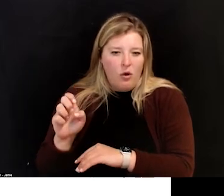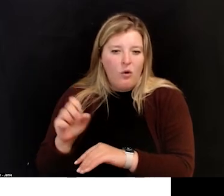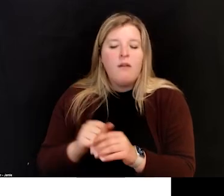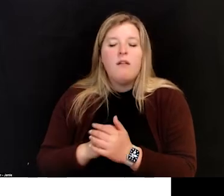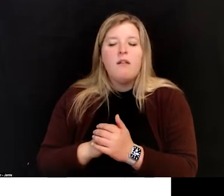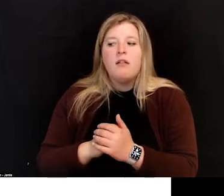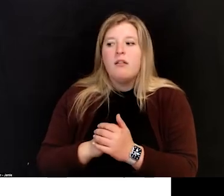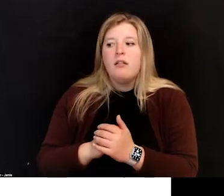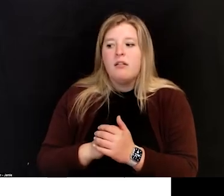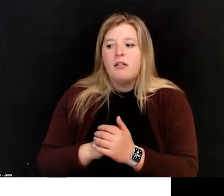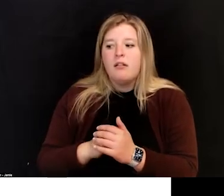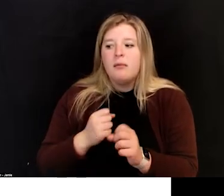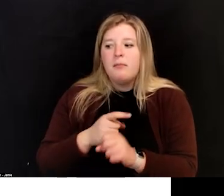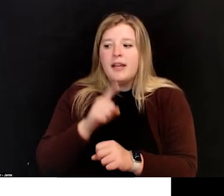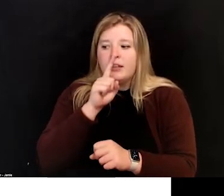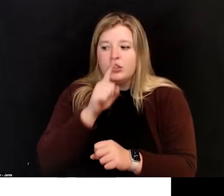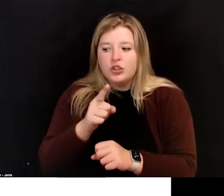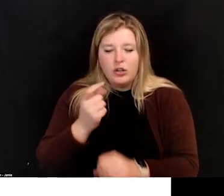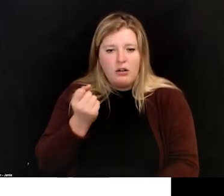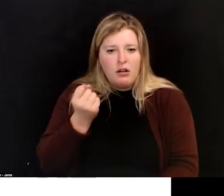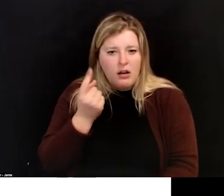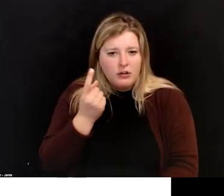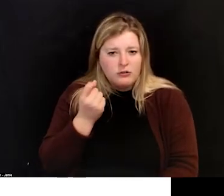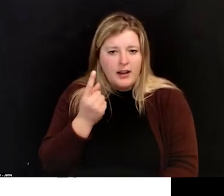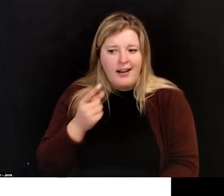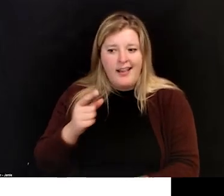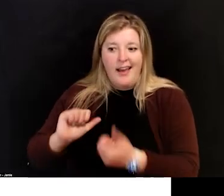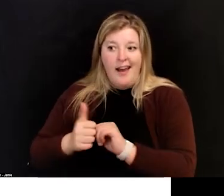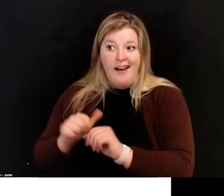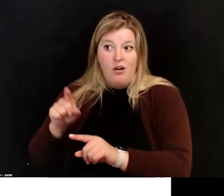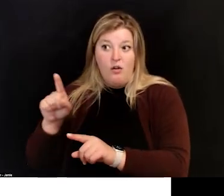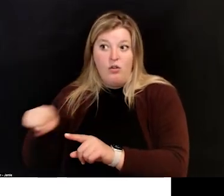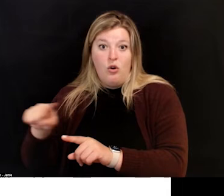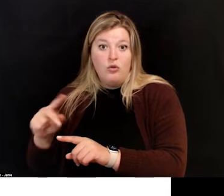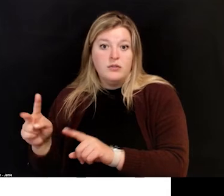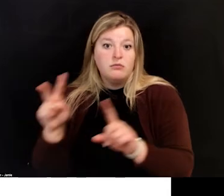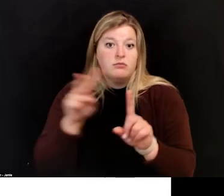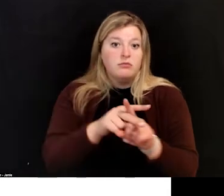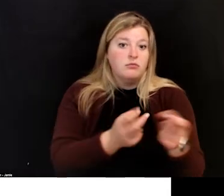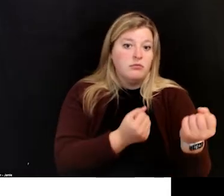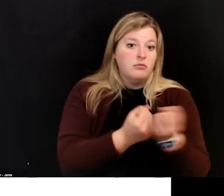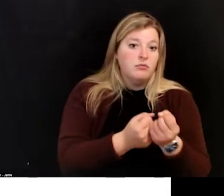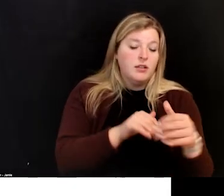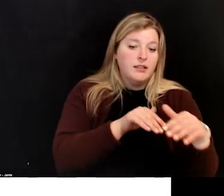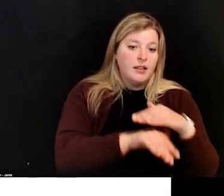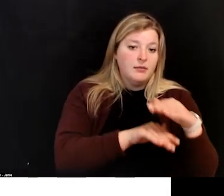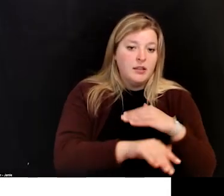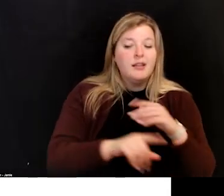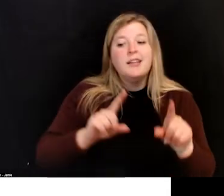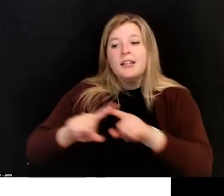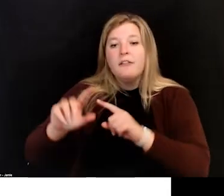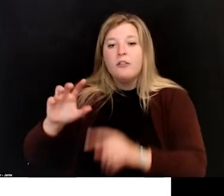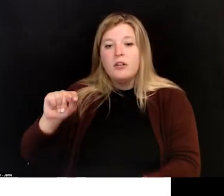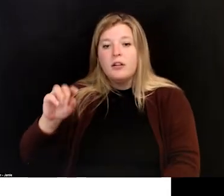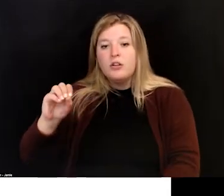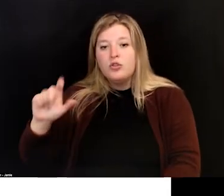understanding how that supports accessibility. Toolkits that you can go in and custom code